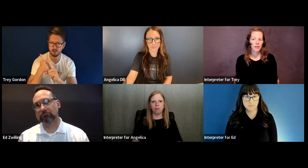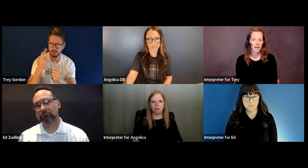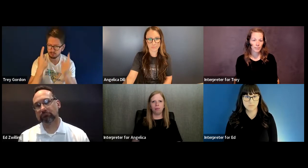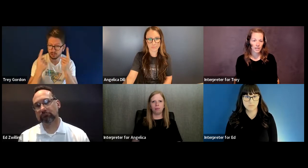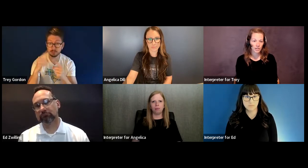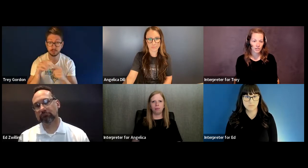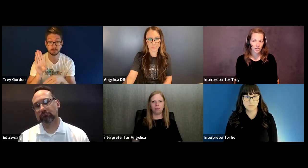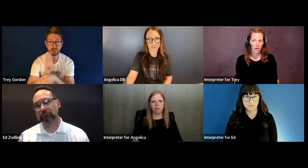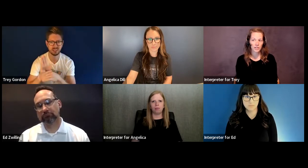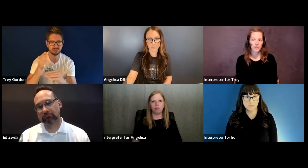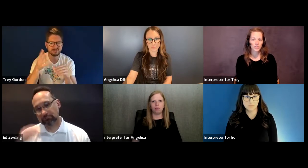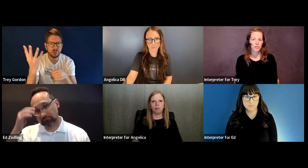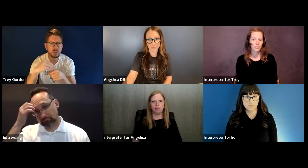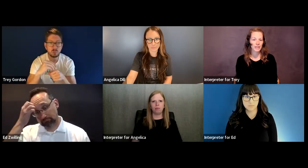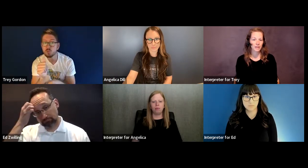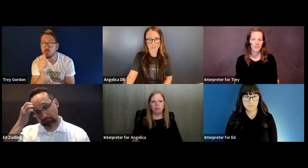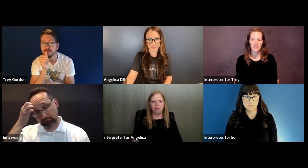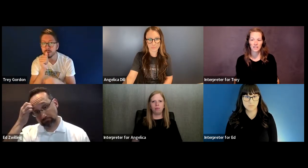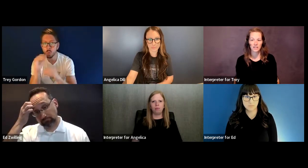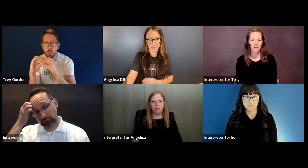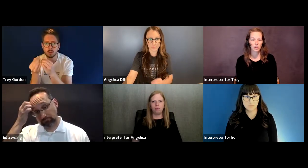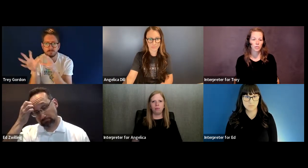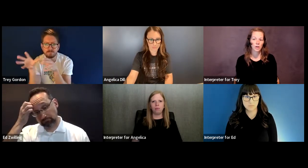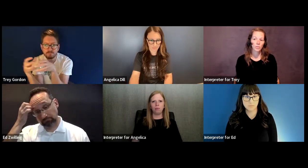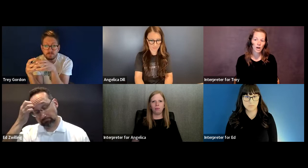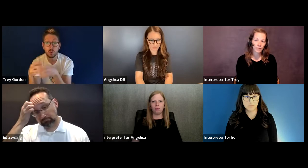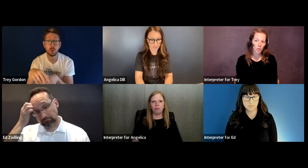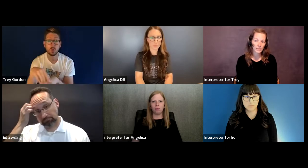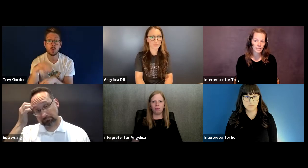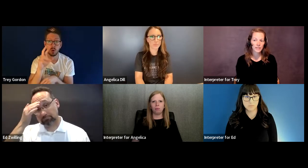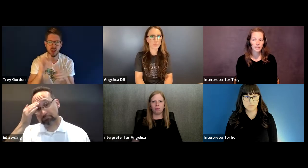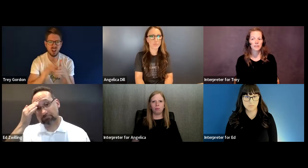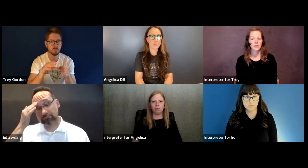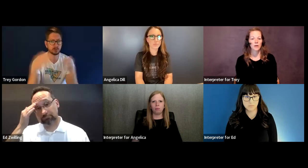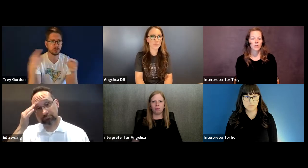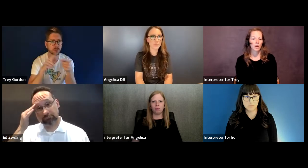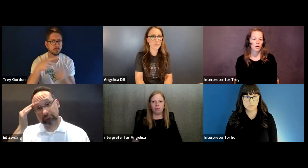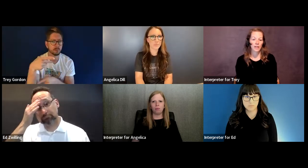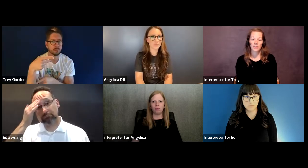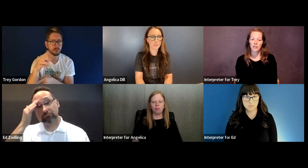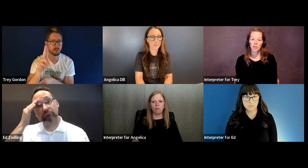accommodations are considered to be businesses that include private entities or anything that is